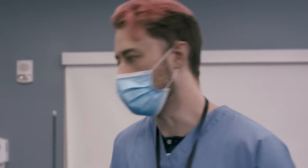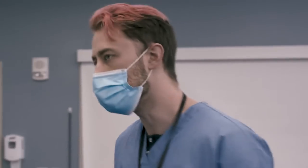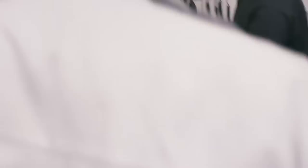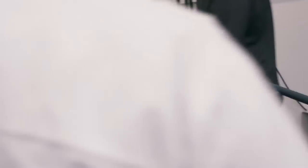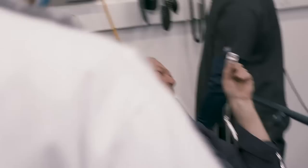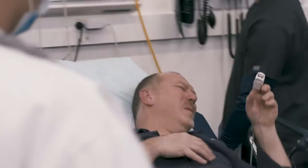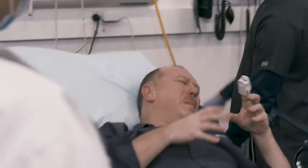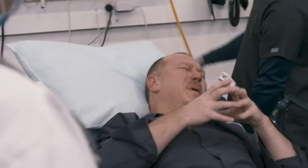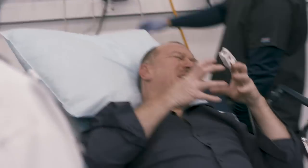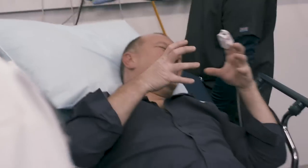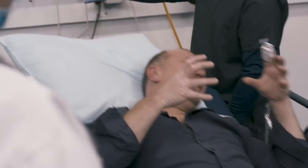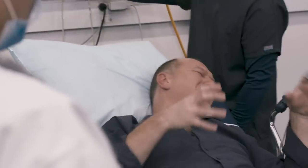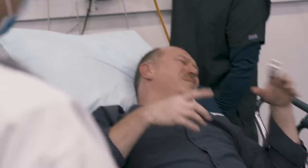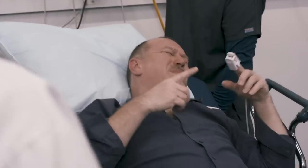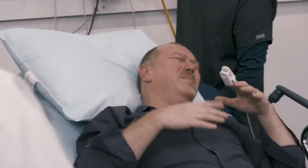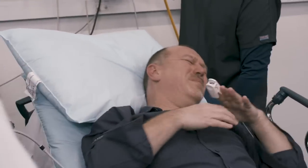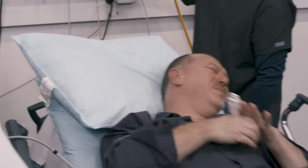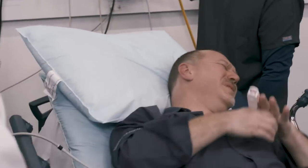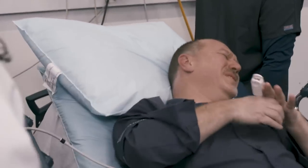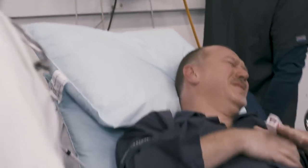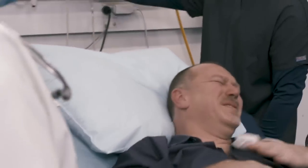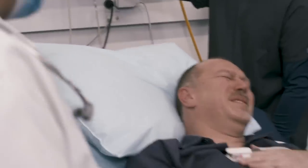On it! [PATIENT moaning]